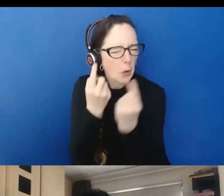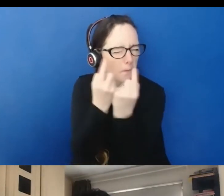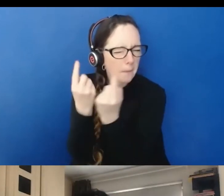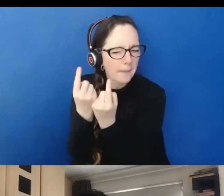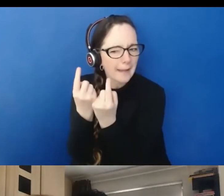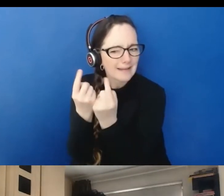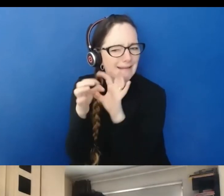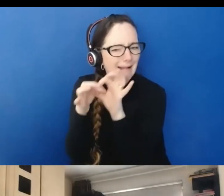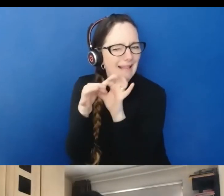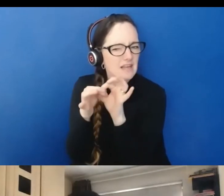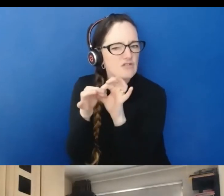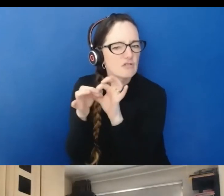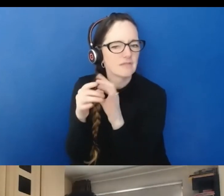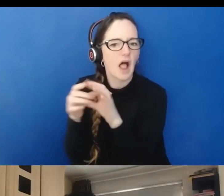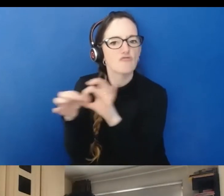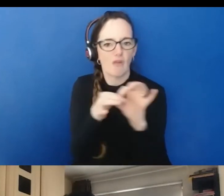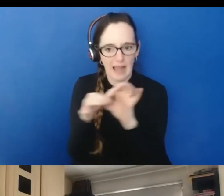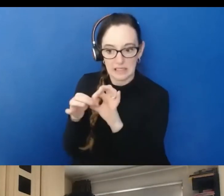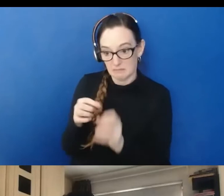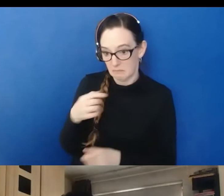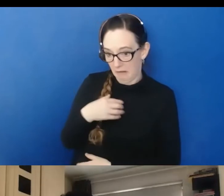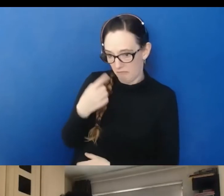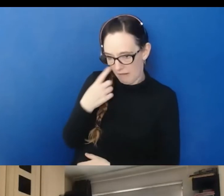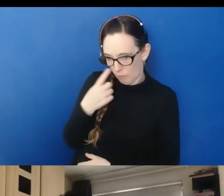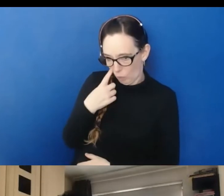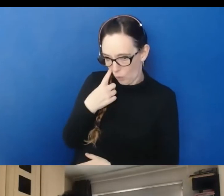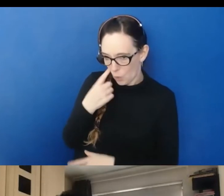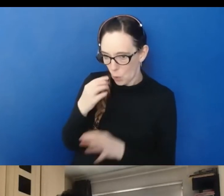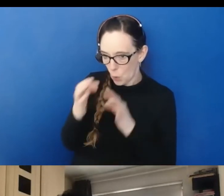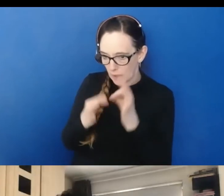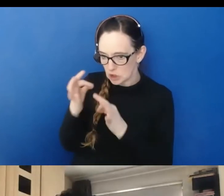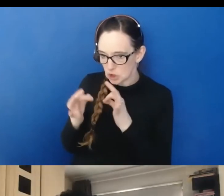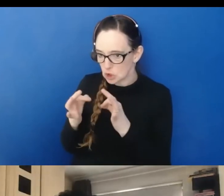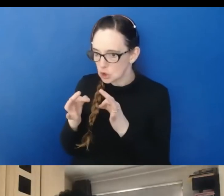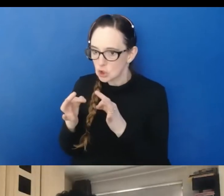And I'm just looking at the questions coming in and I want to ask a couple now because I think they relate to the conversation we're having